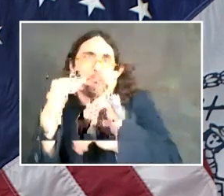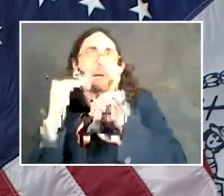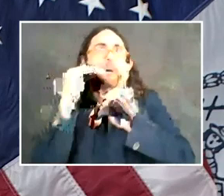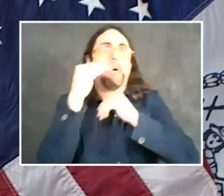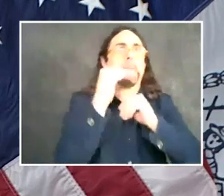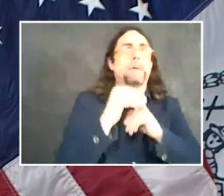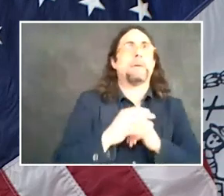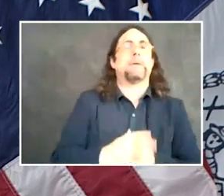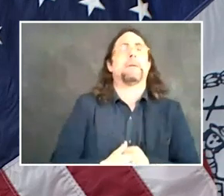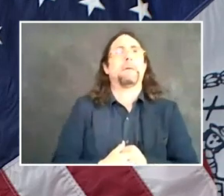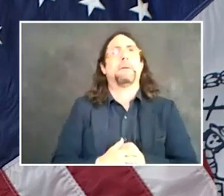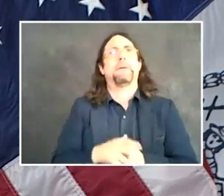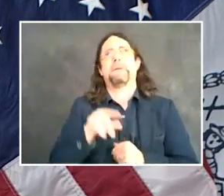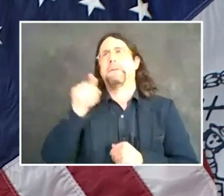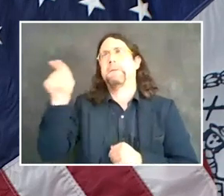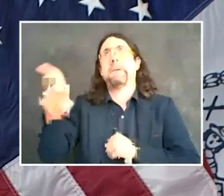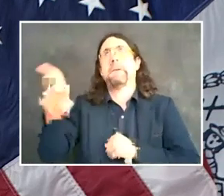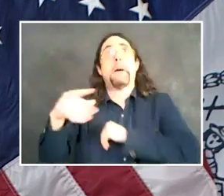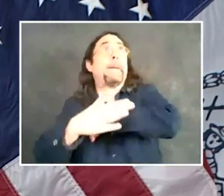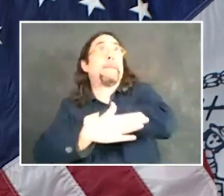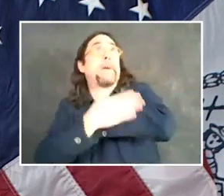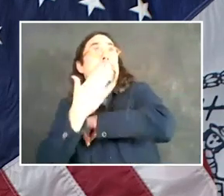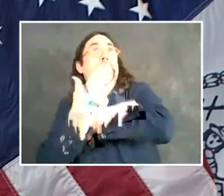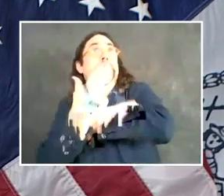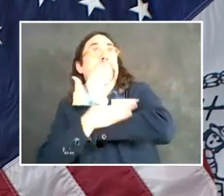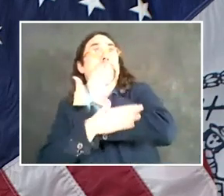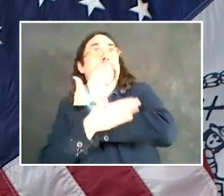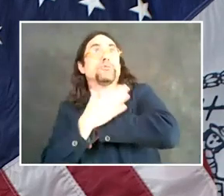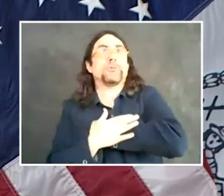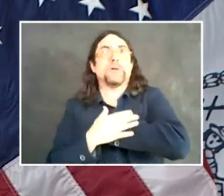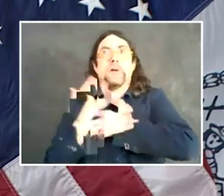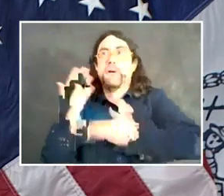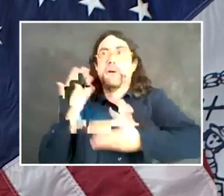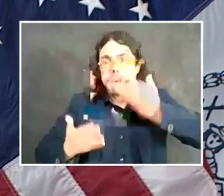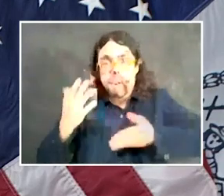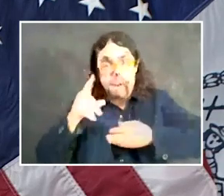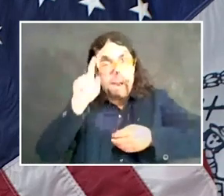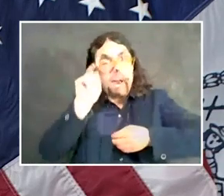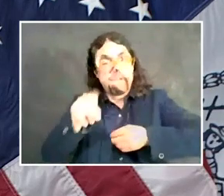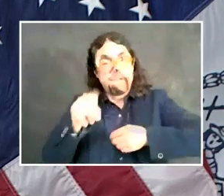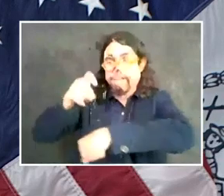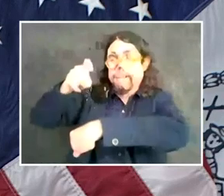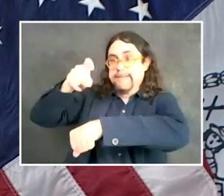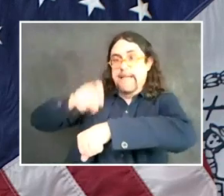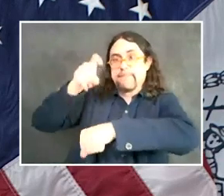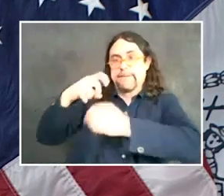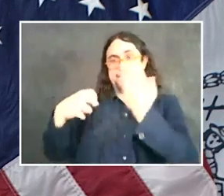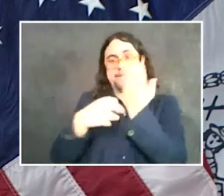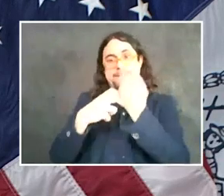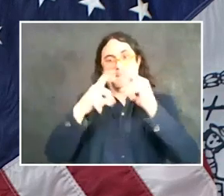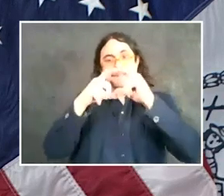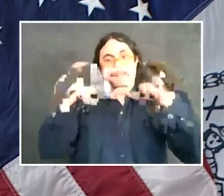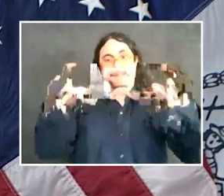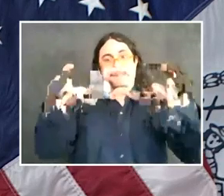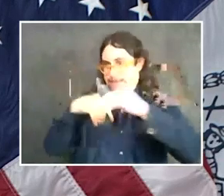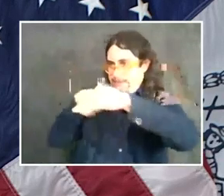OR A RAIN CHECK FOR ANOTHER DATE IF THEY CAN'T GO TO THE POOL THAT DAY.